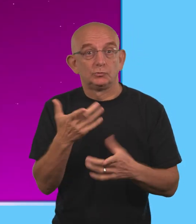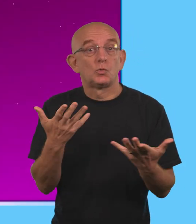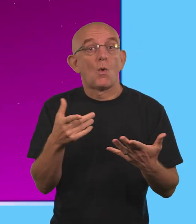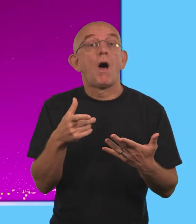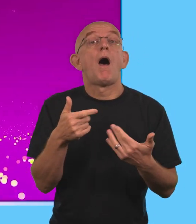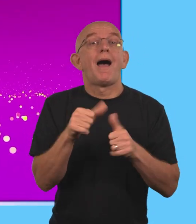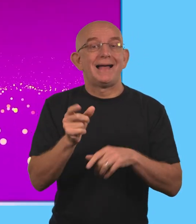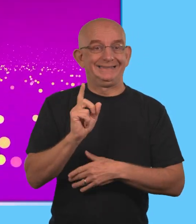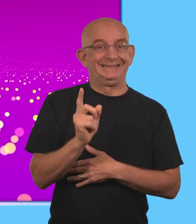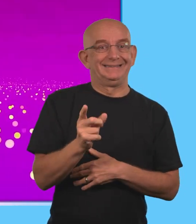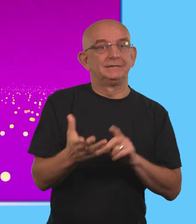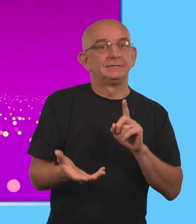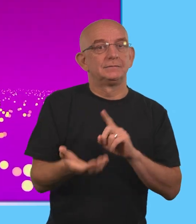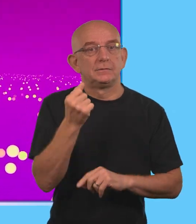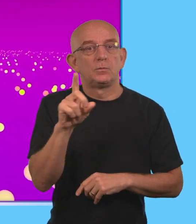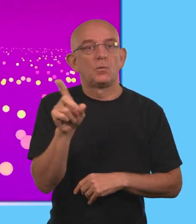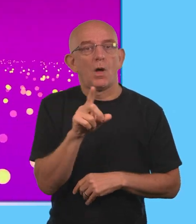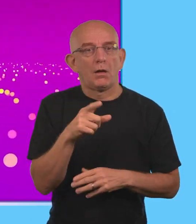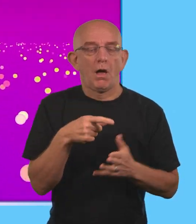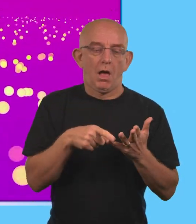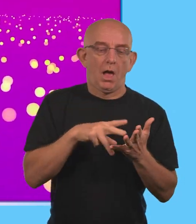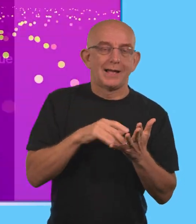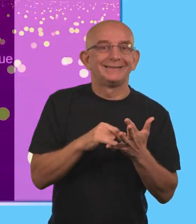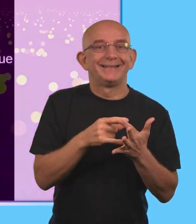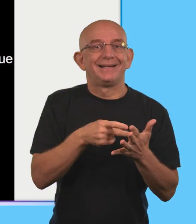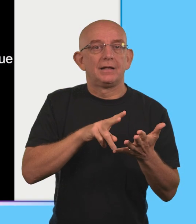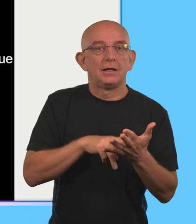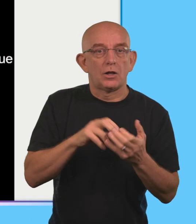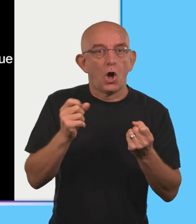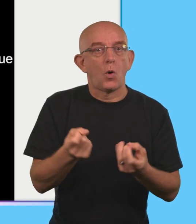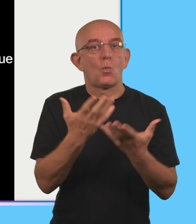and the game that ended up ultimately winning called [The] Unseen Awakening was really